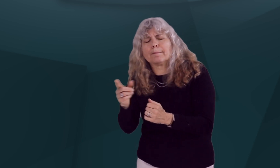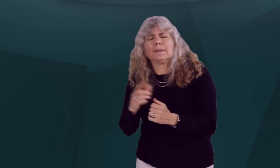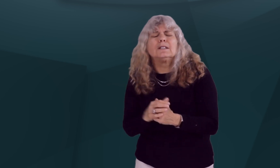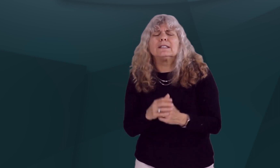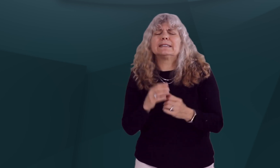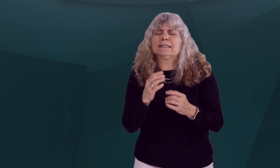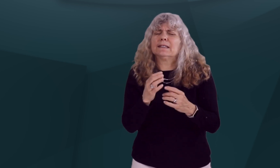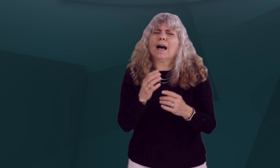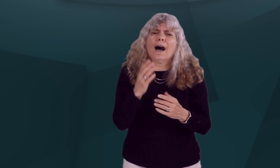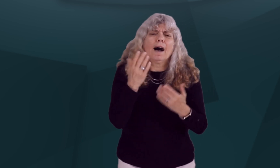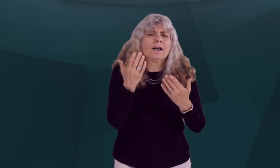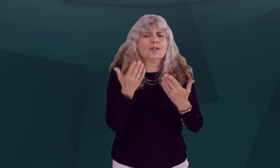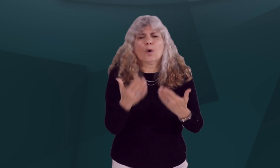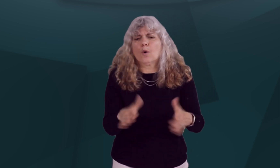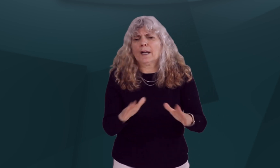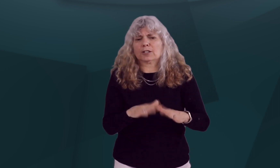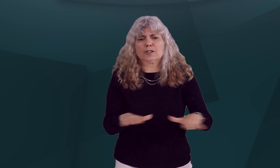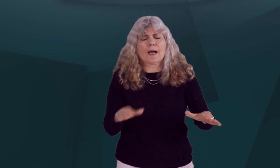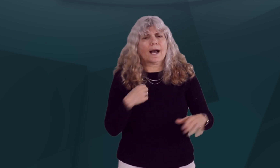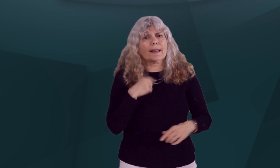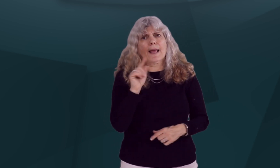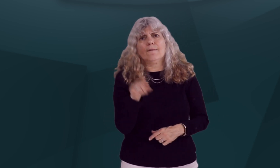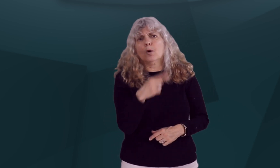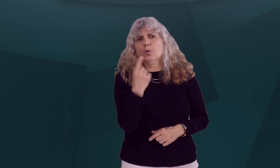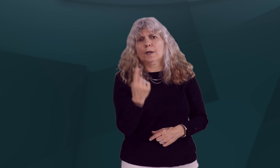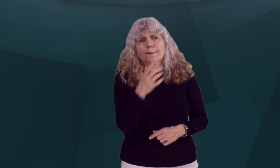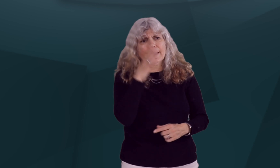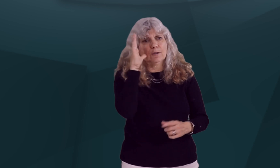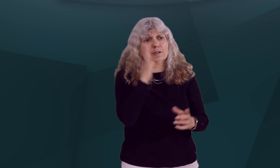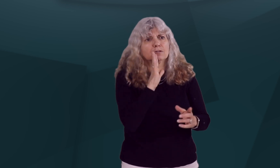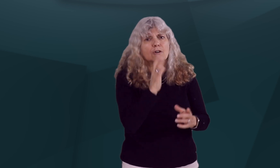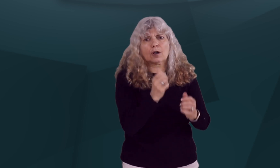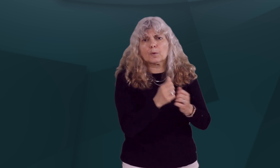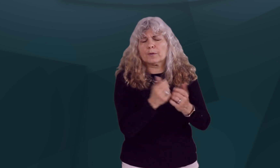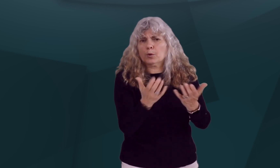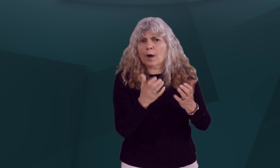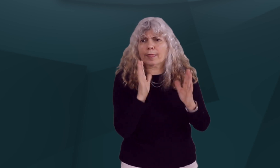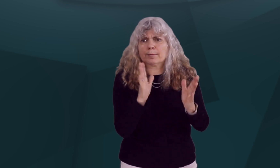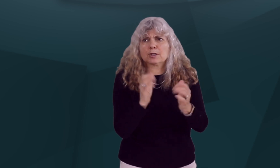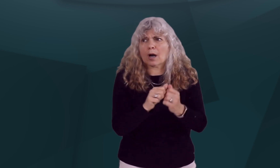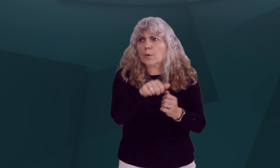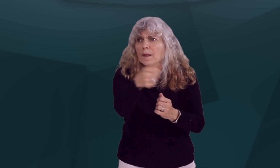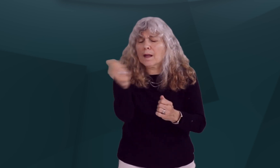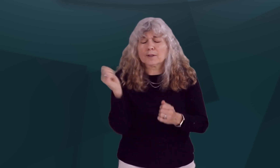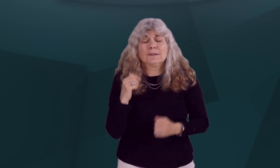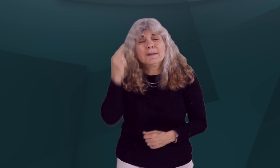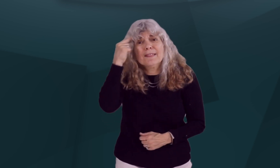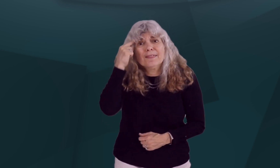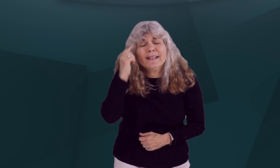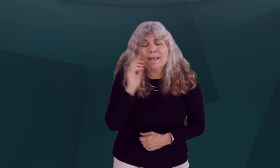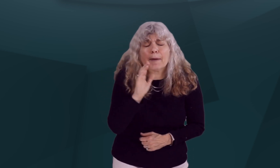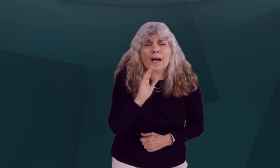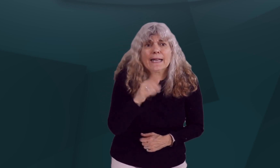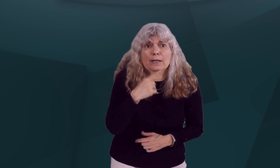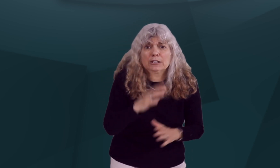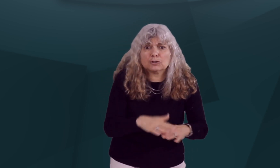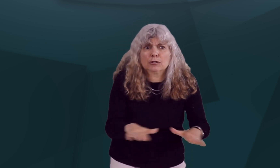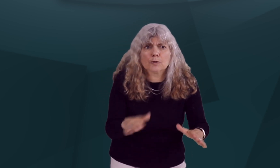So they may feel more comfortable talking with another deaf person. I don't want your deaf child to be limited to talking only